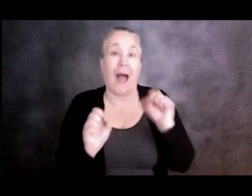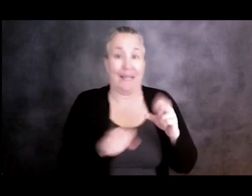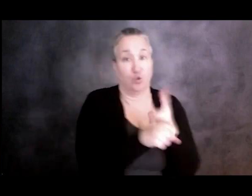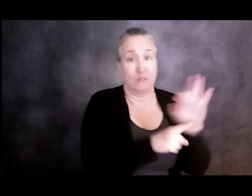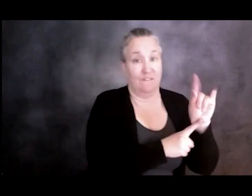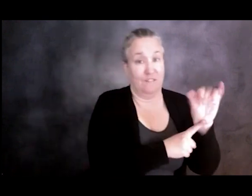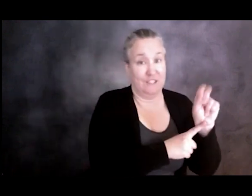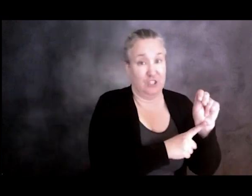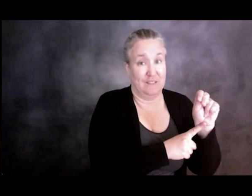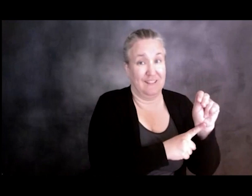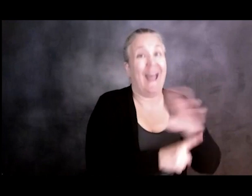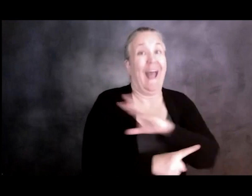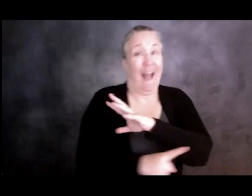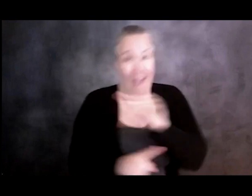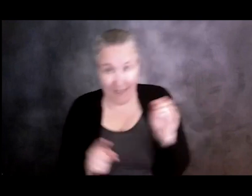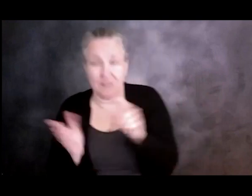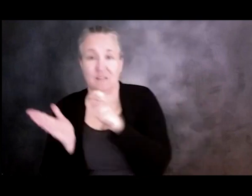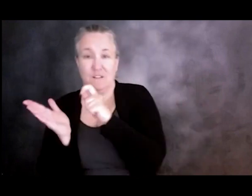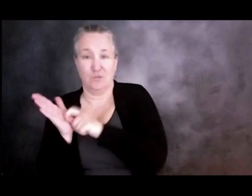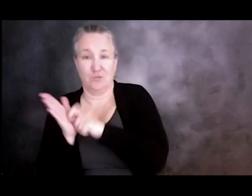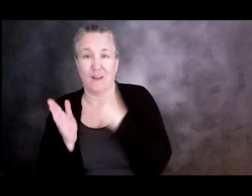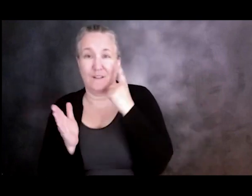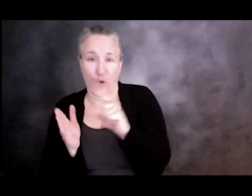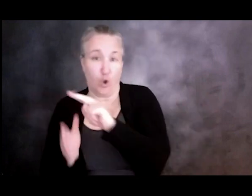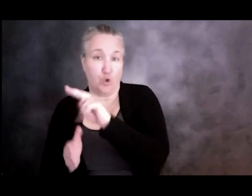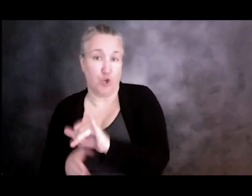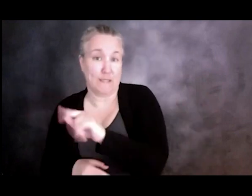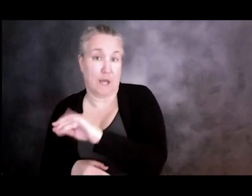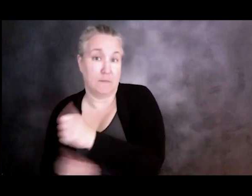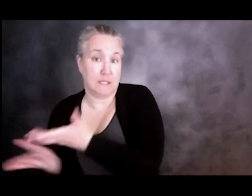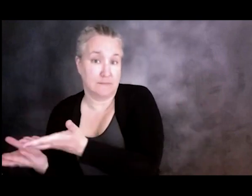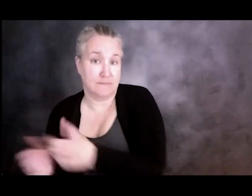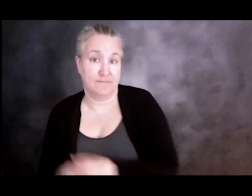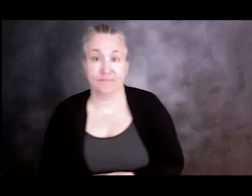and I can do that in another way writing for The New York Times.